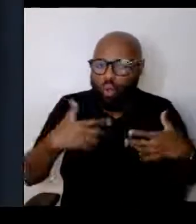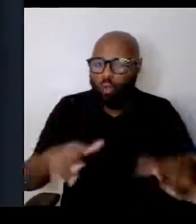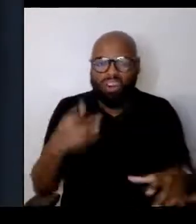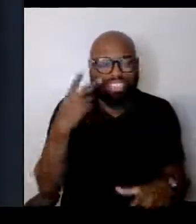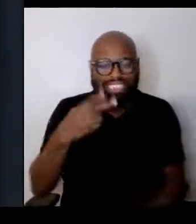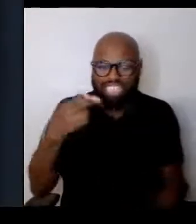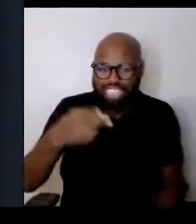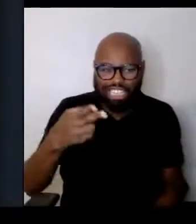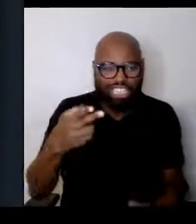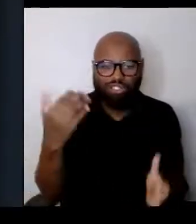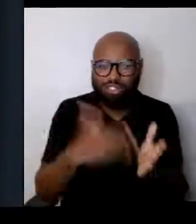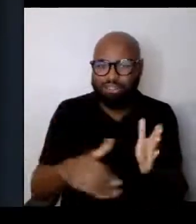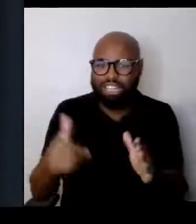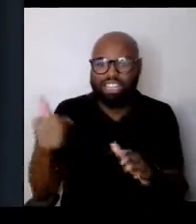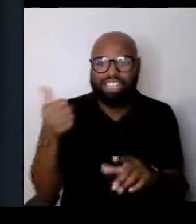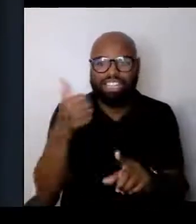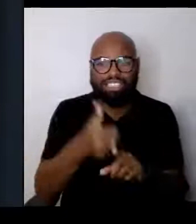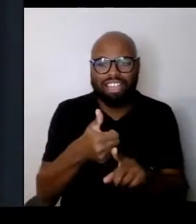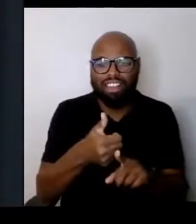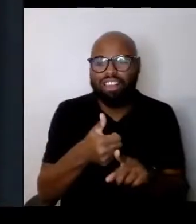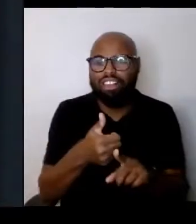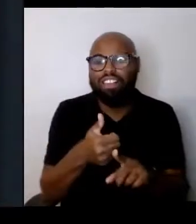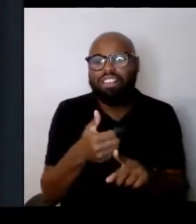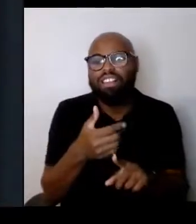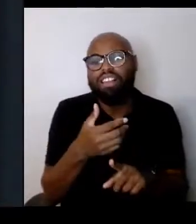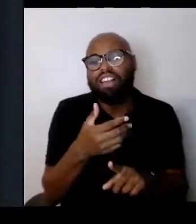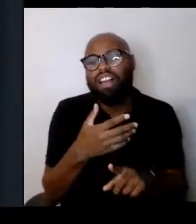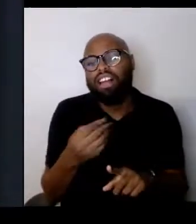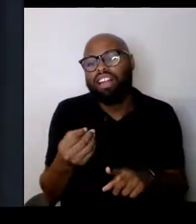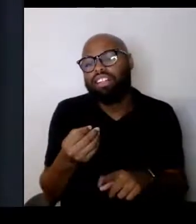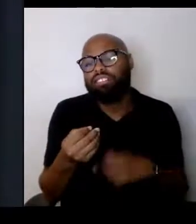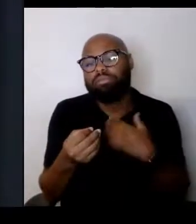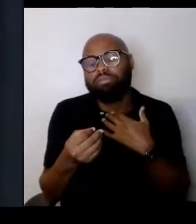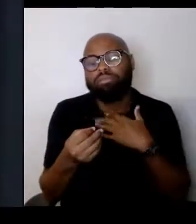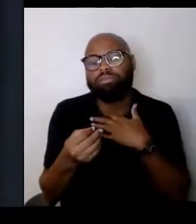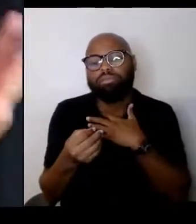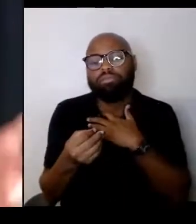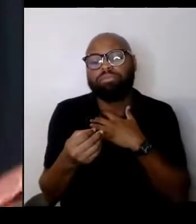and actually, you know there's a break in the space